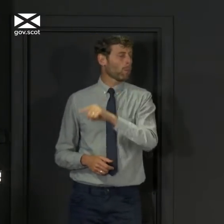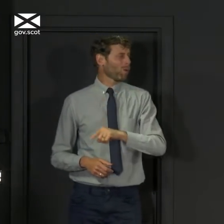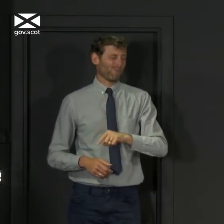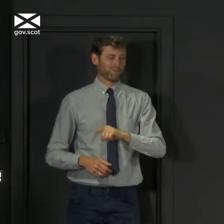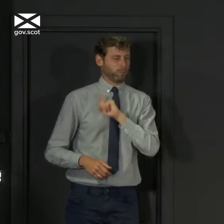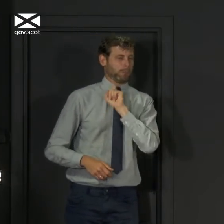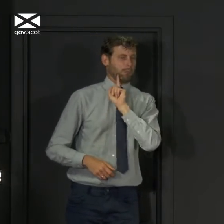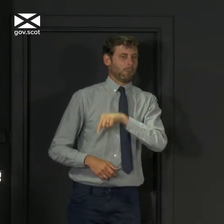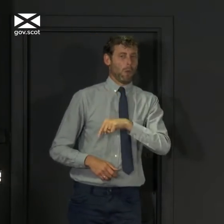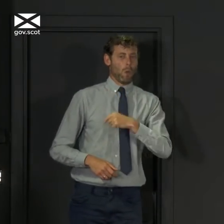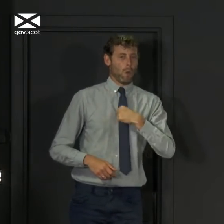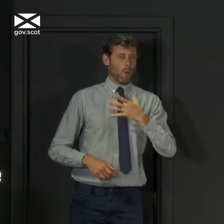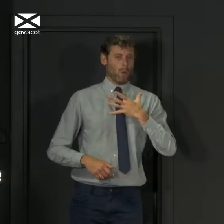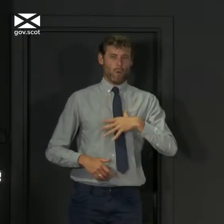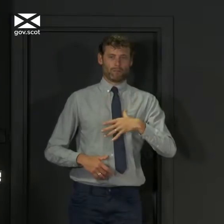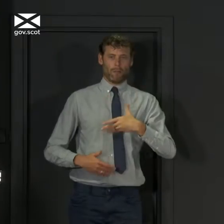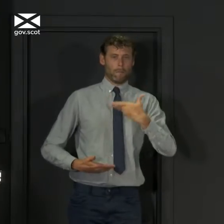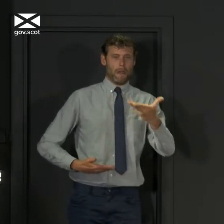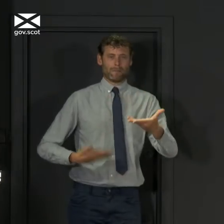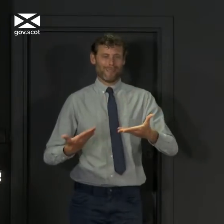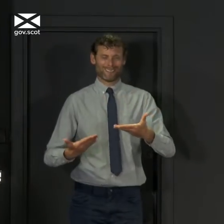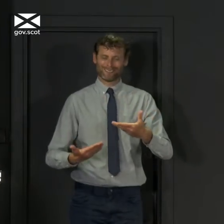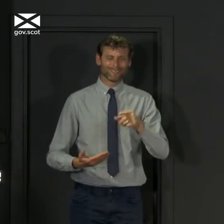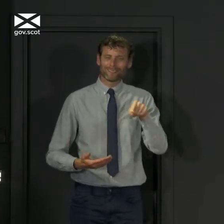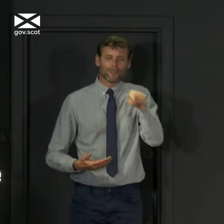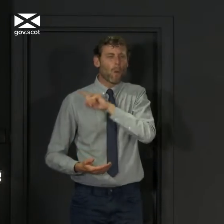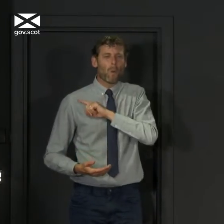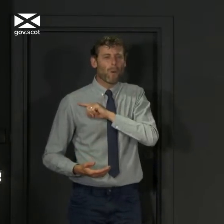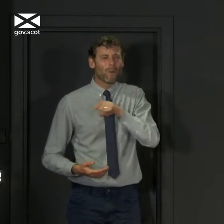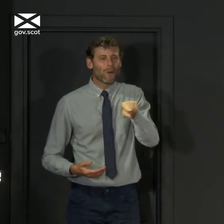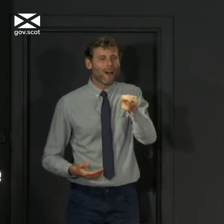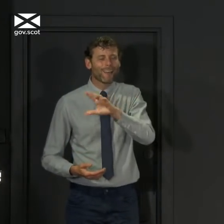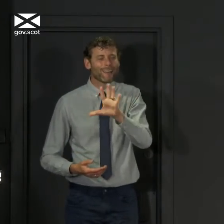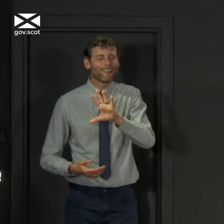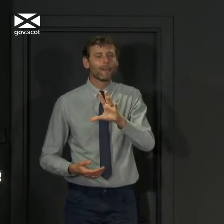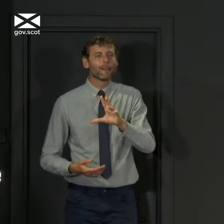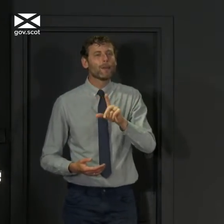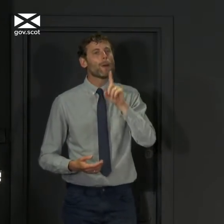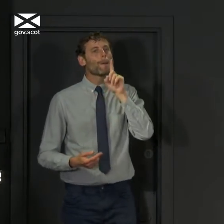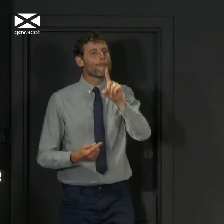they want to cause harm. But it's really important that we all understand the risks that that